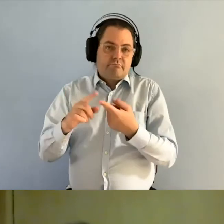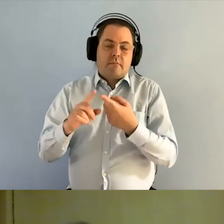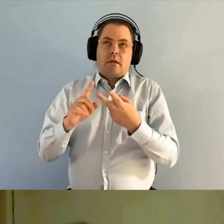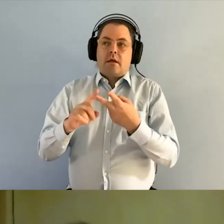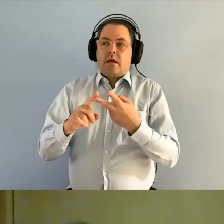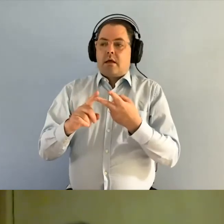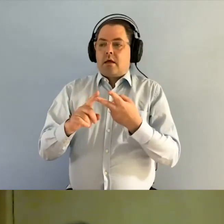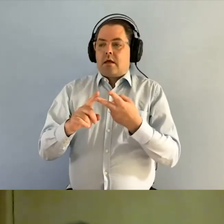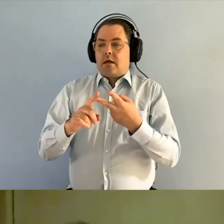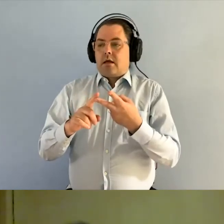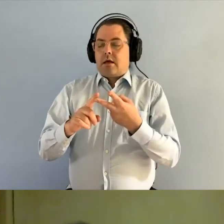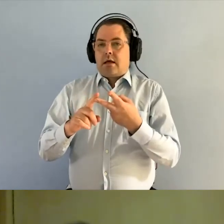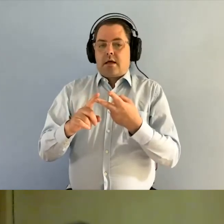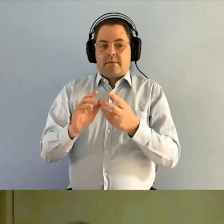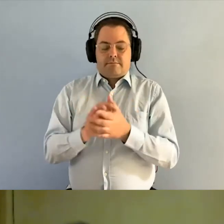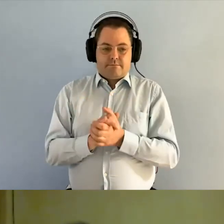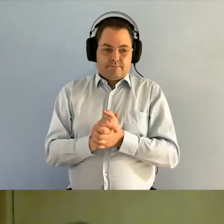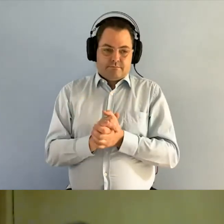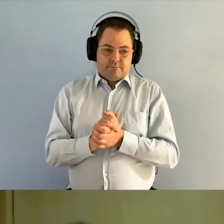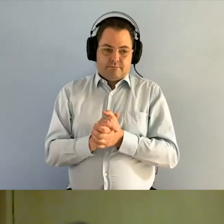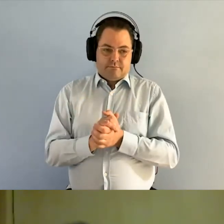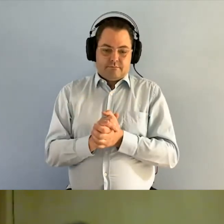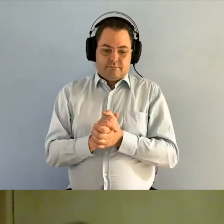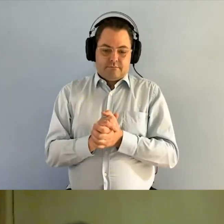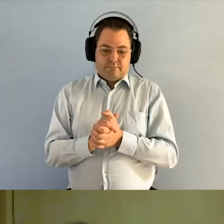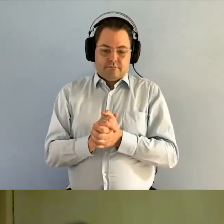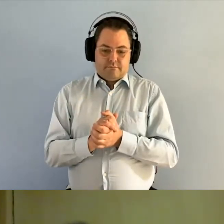. There was not enough drinking water.